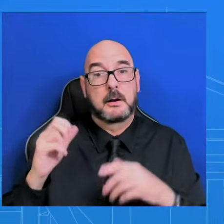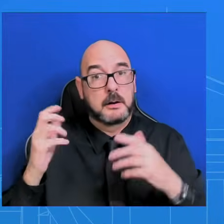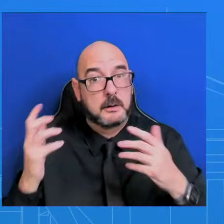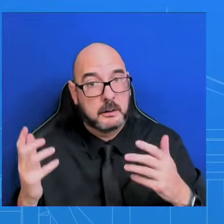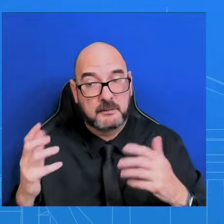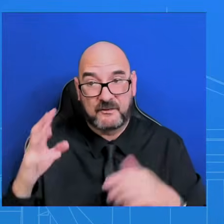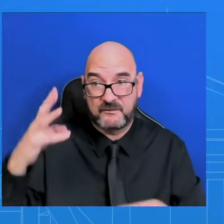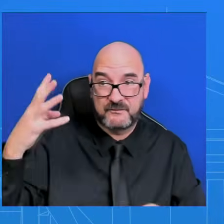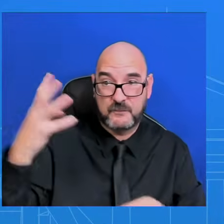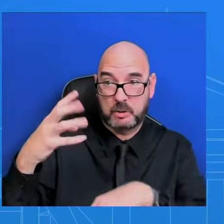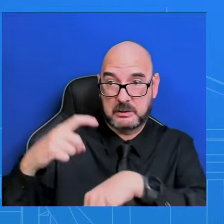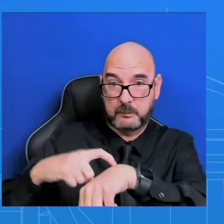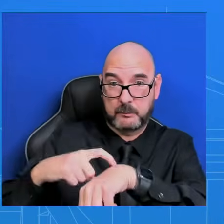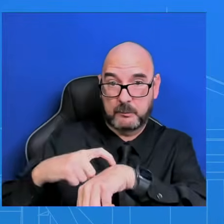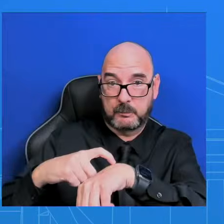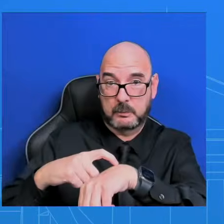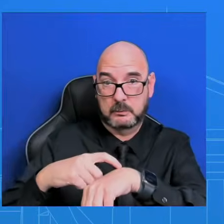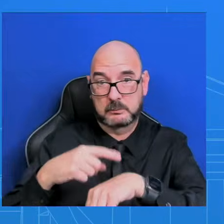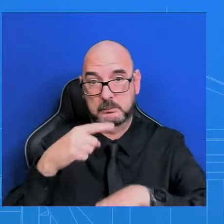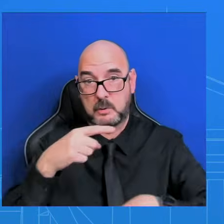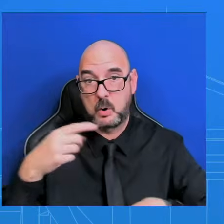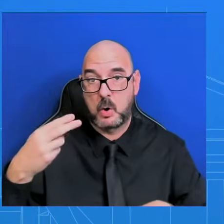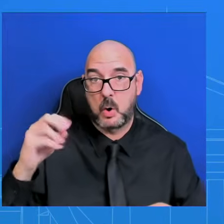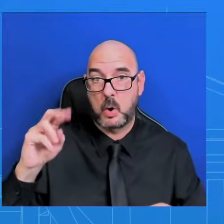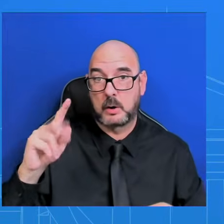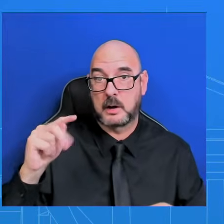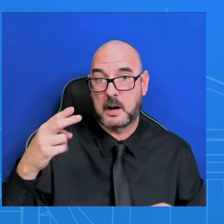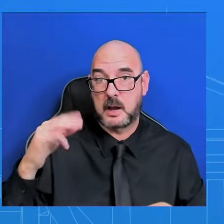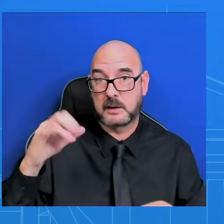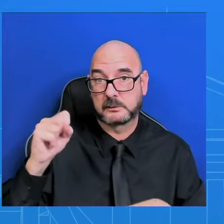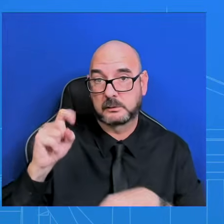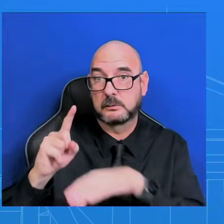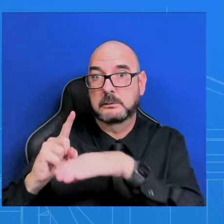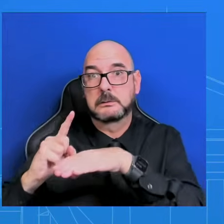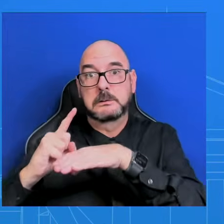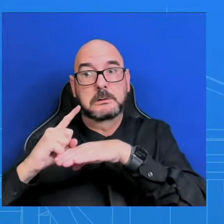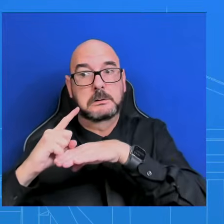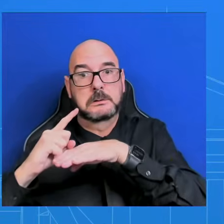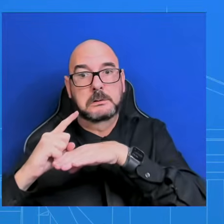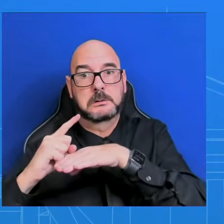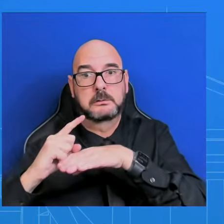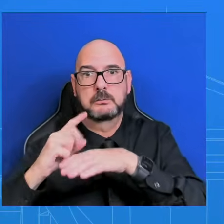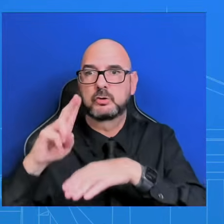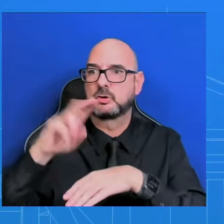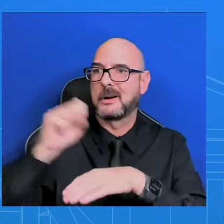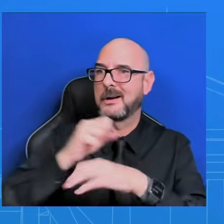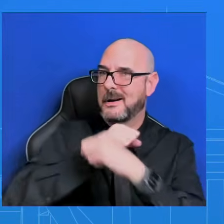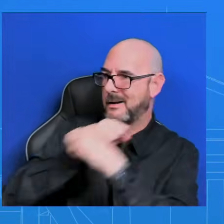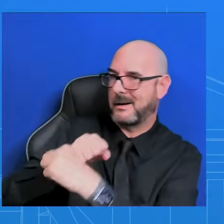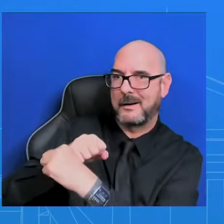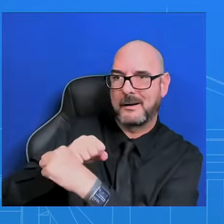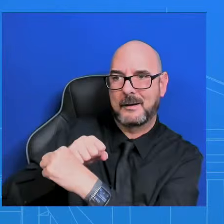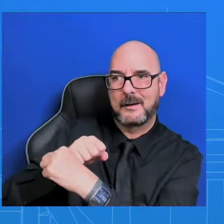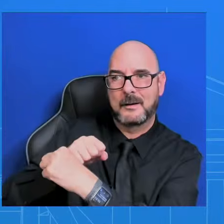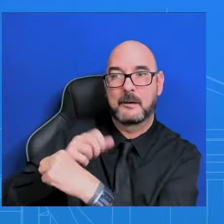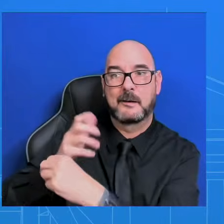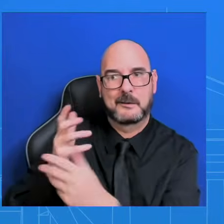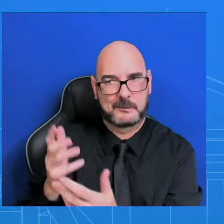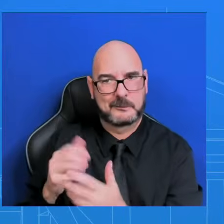that were ready to launch attacks -- in this case, anti-ship missiles. CENTCOM -- Central Command -- will have a more --